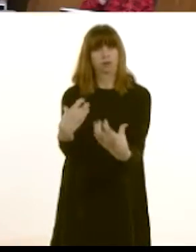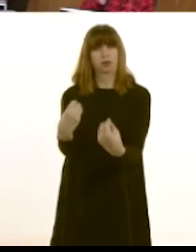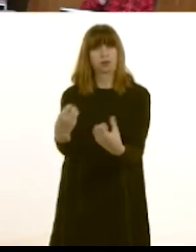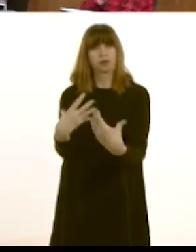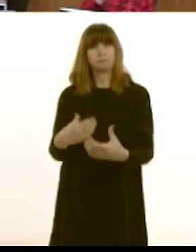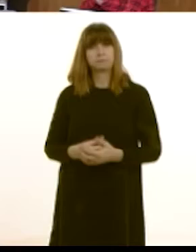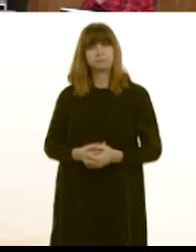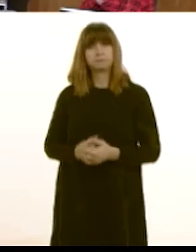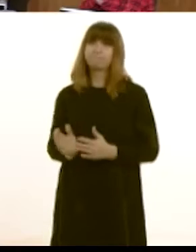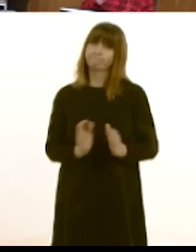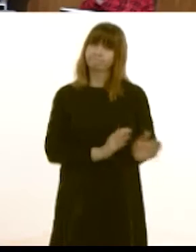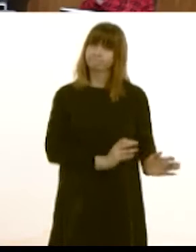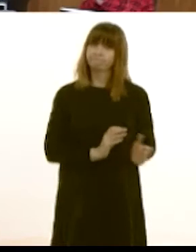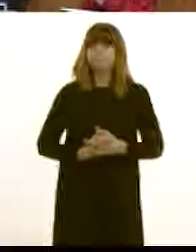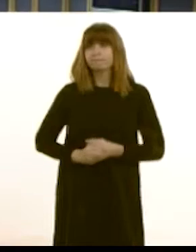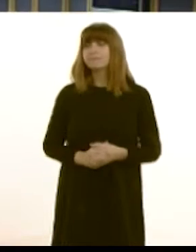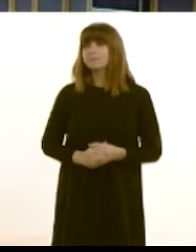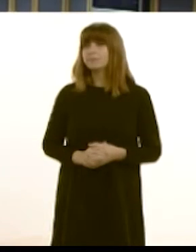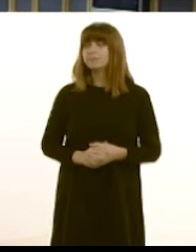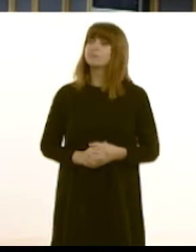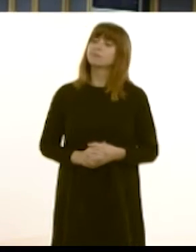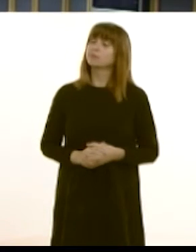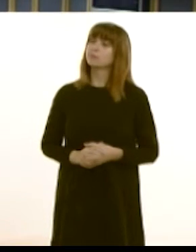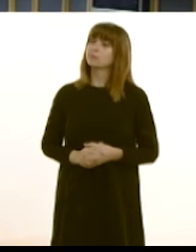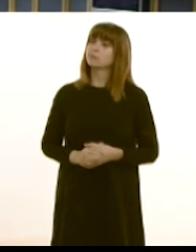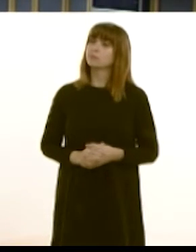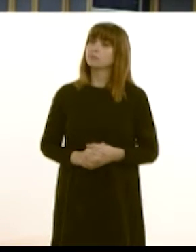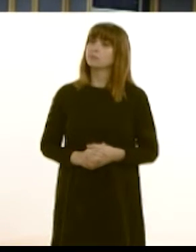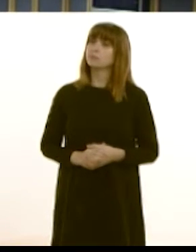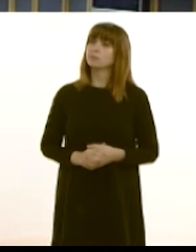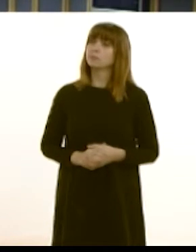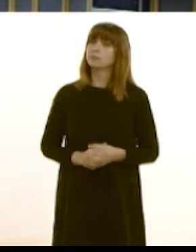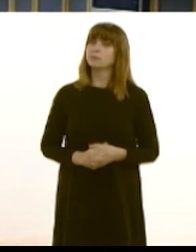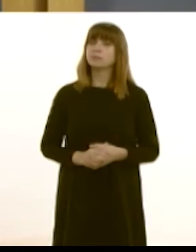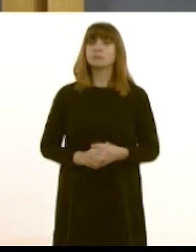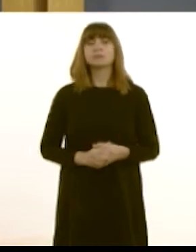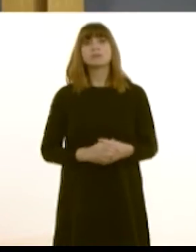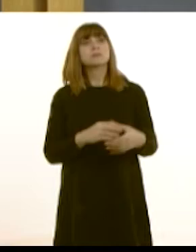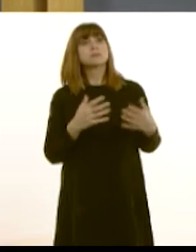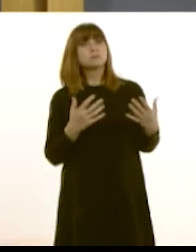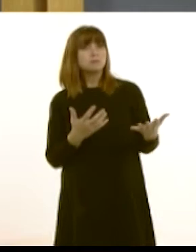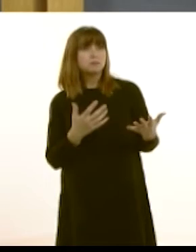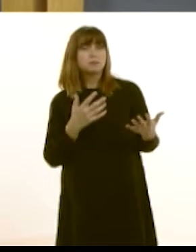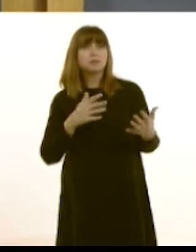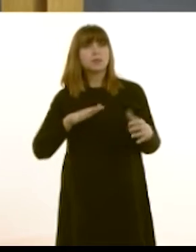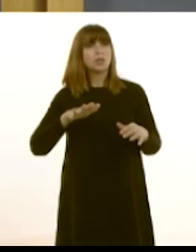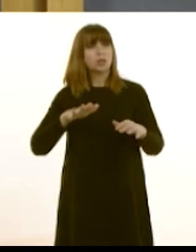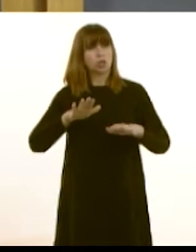Pa fesurau arbennig y mae Llywodraeth Cymru yn eu cymryd i ddileu tlodi plant erbyn 2020?